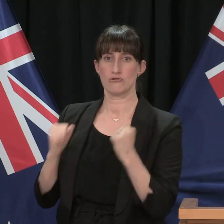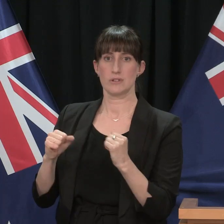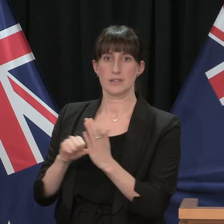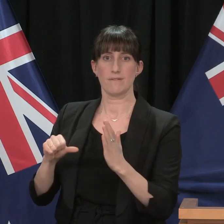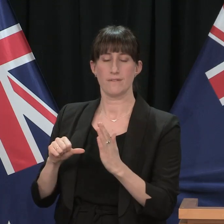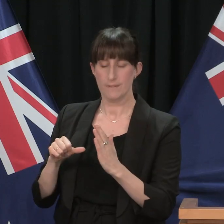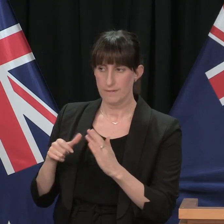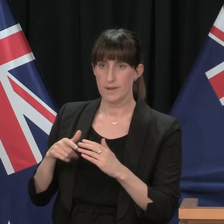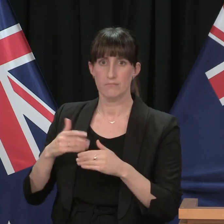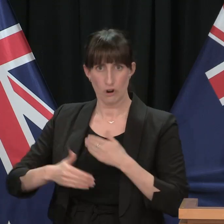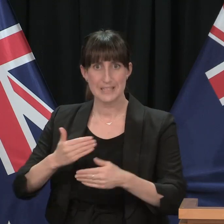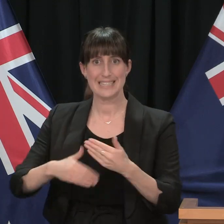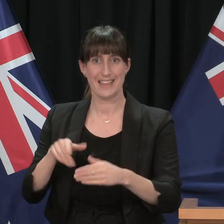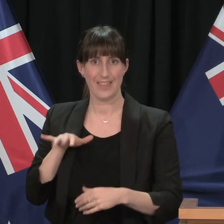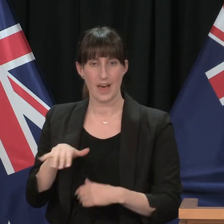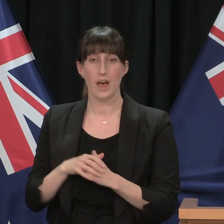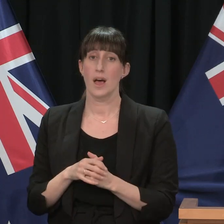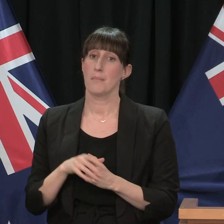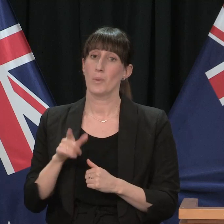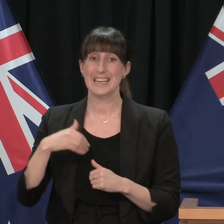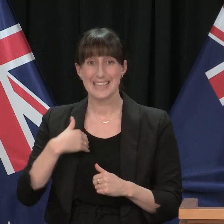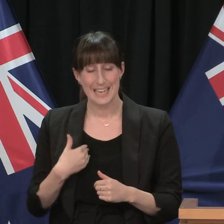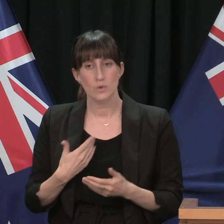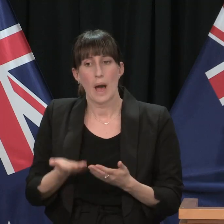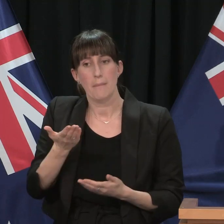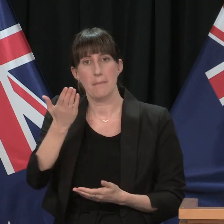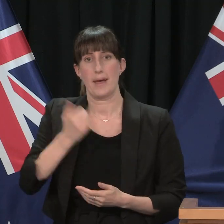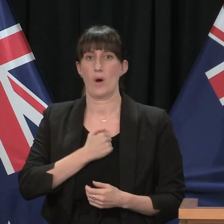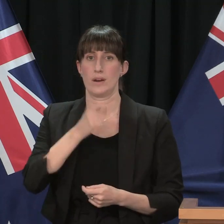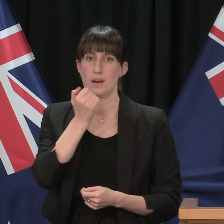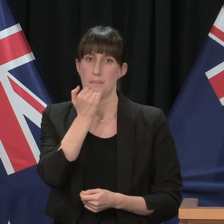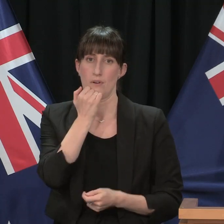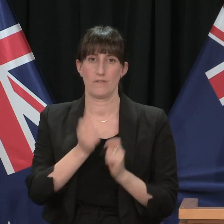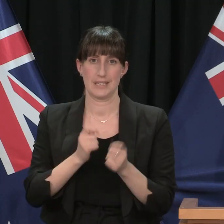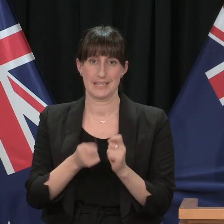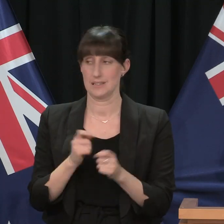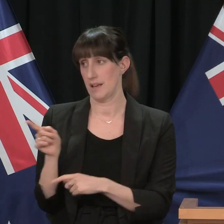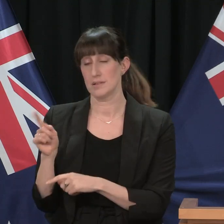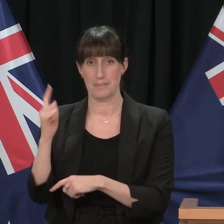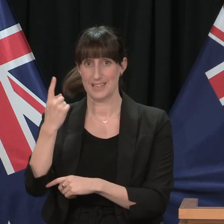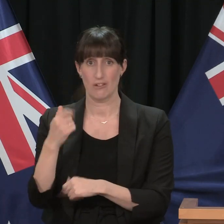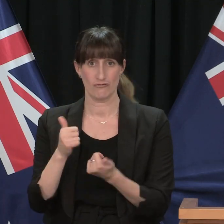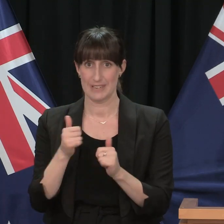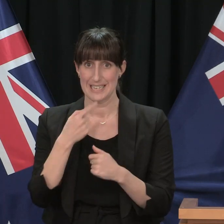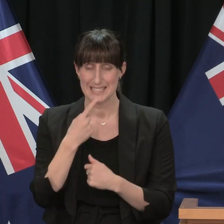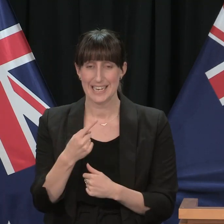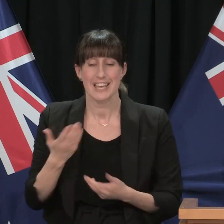our border. But we need good baseline testing rates amongst people working at the border